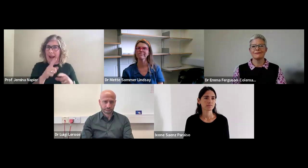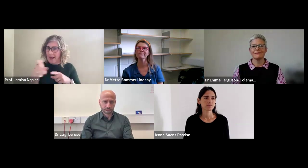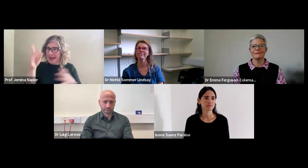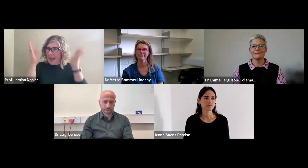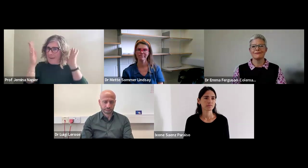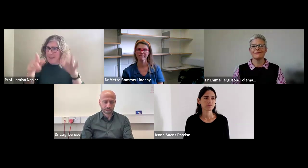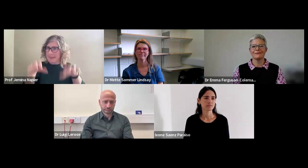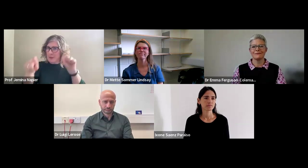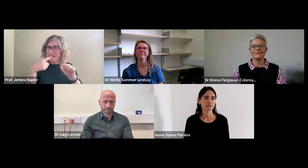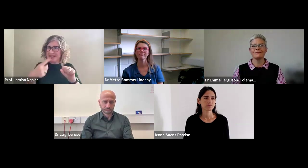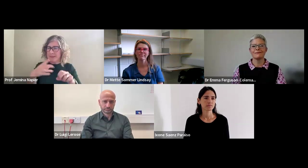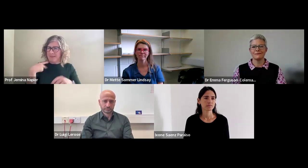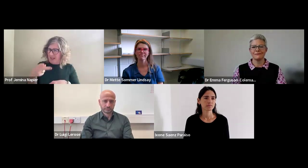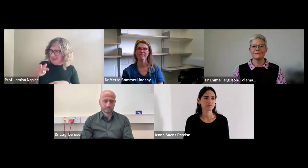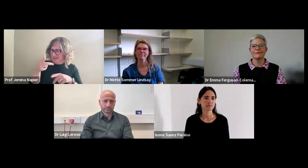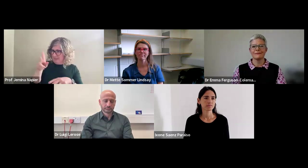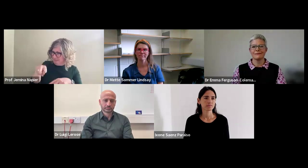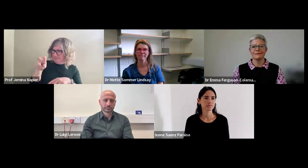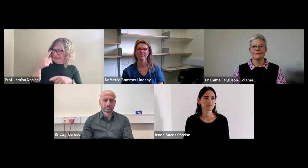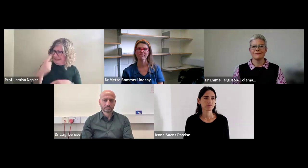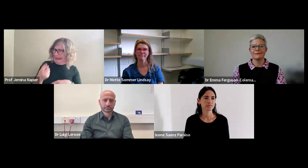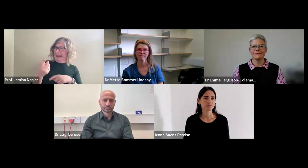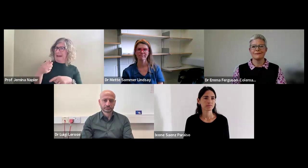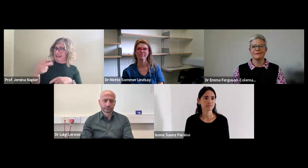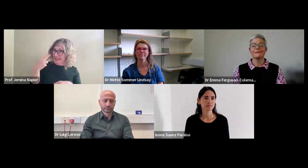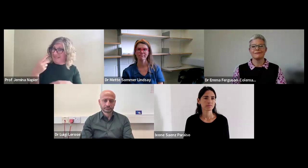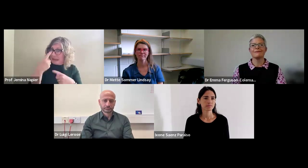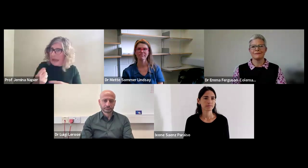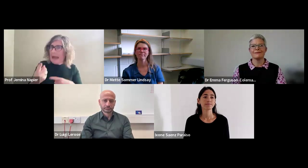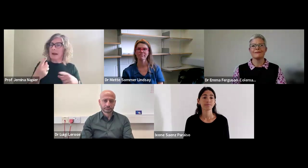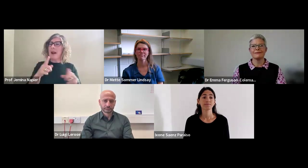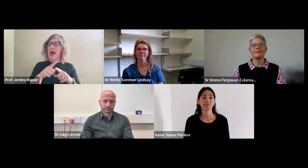else understands about what deaf people can do. I mean Emma made that comment about people thinking